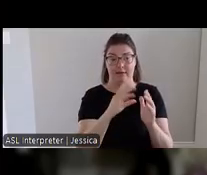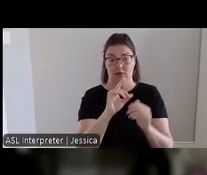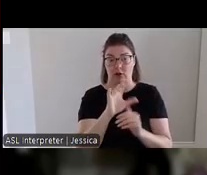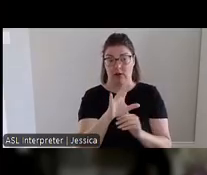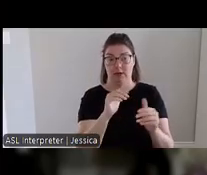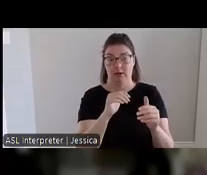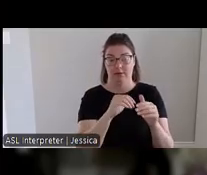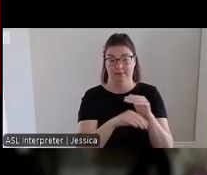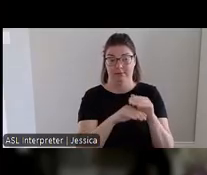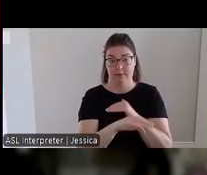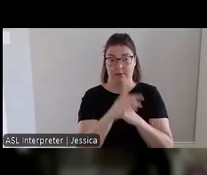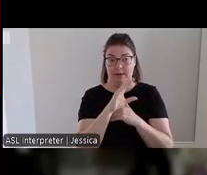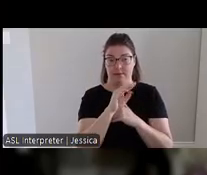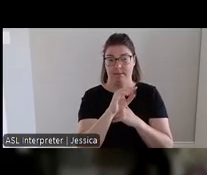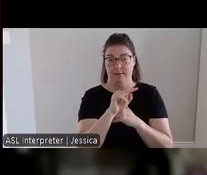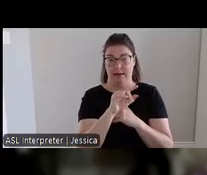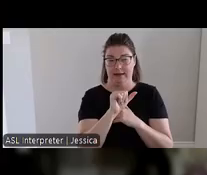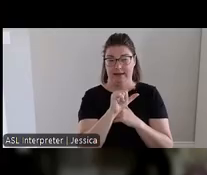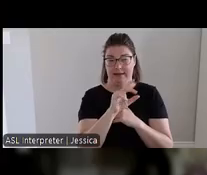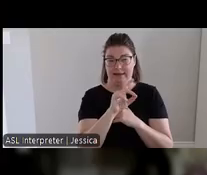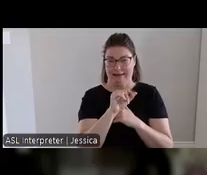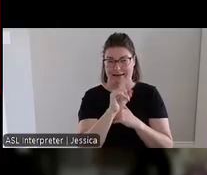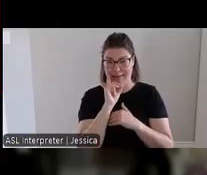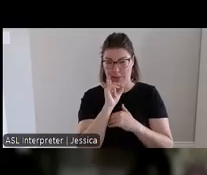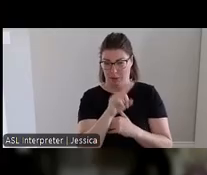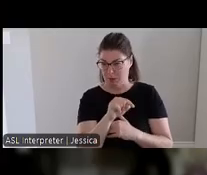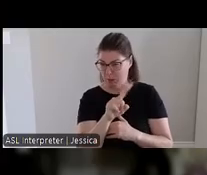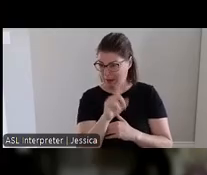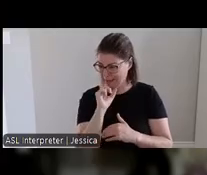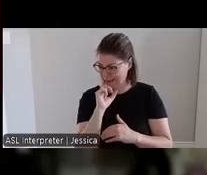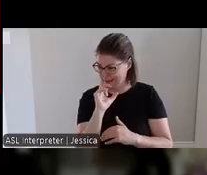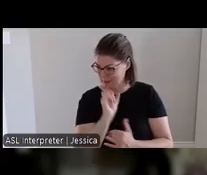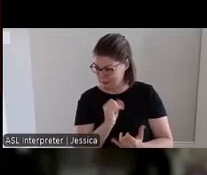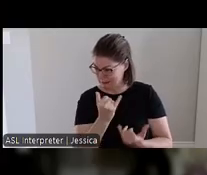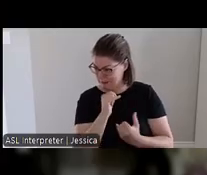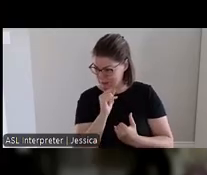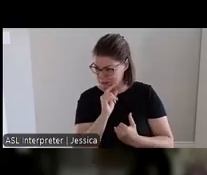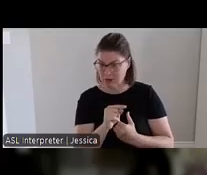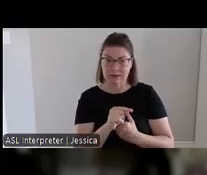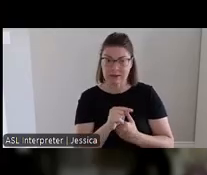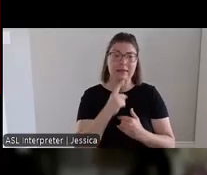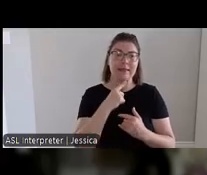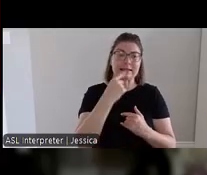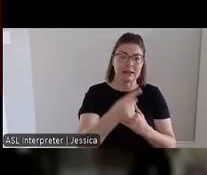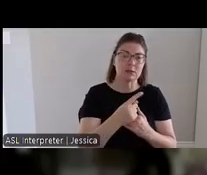I believe that may be getting an update soon. [Charles LaPierre nods] That tells you what metadata to write for your book.